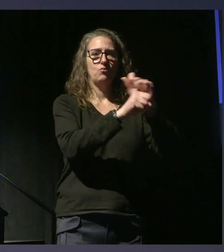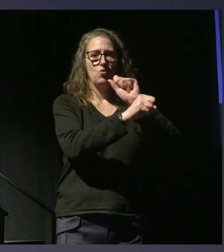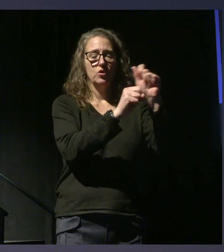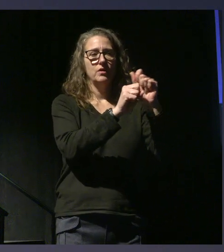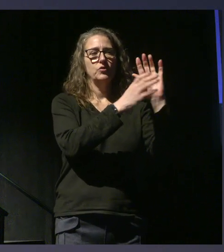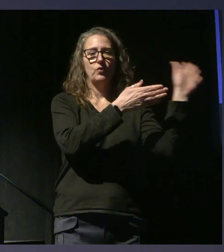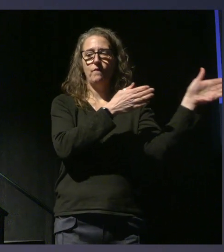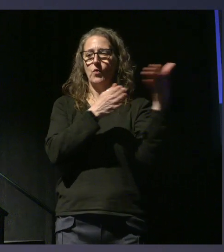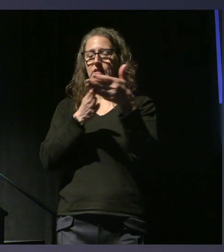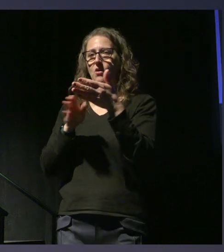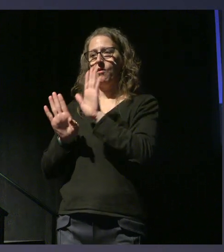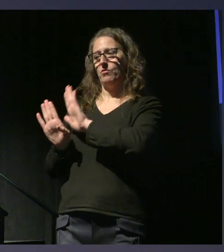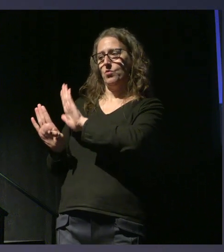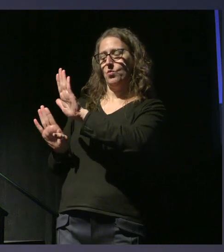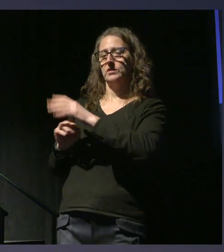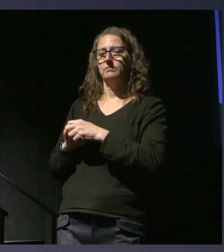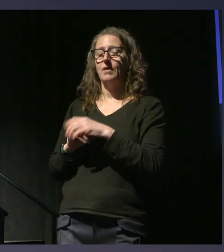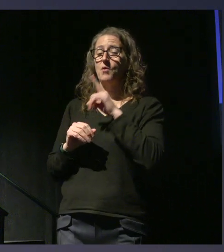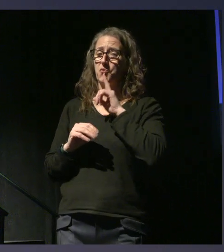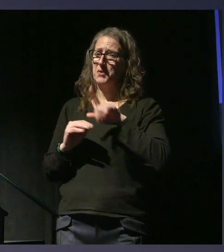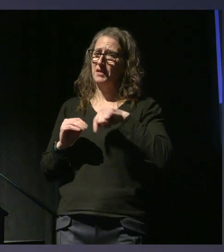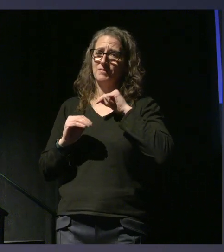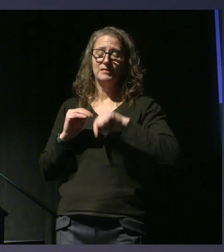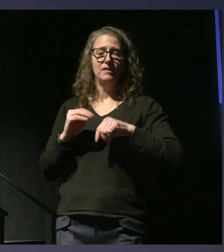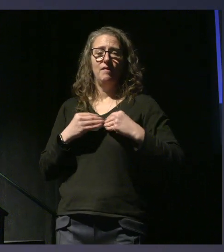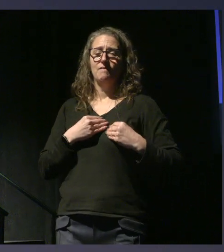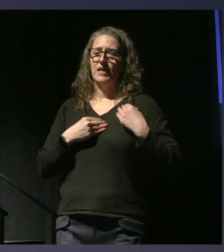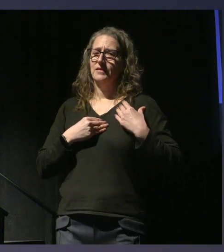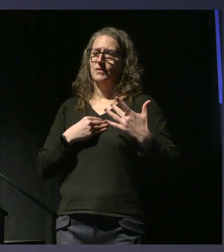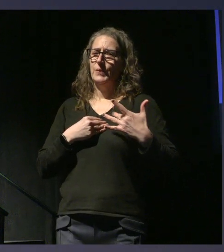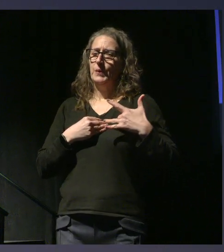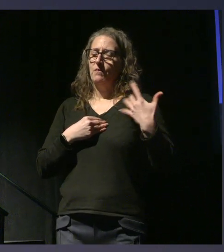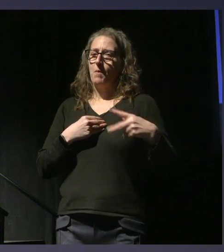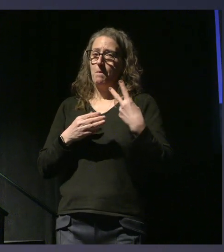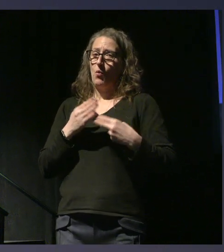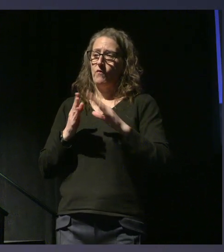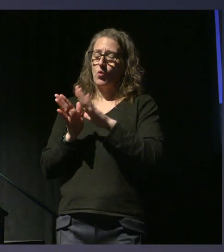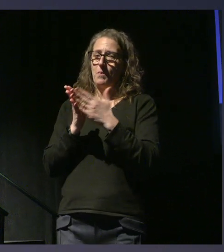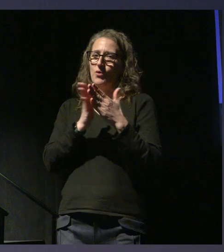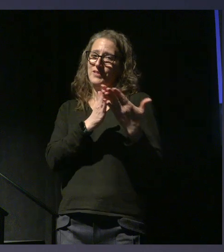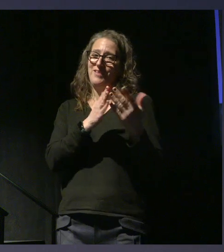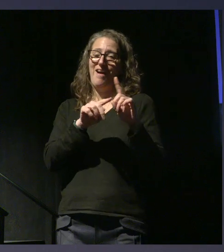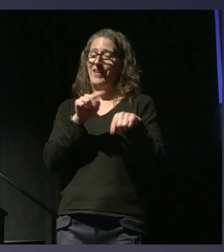I was deeply moved by both of your books I can't tell you how much I will tell you that I found both